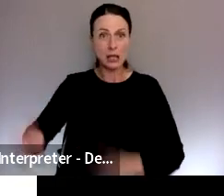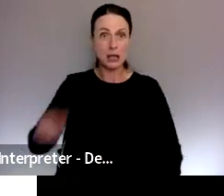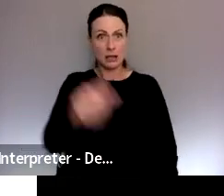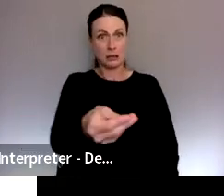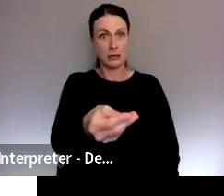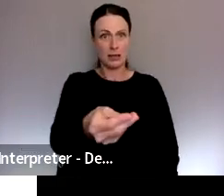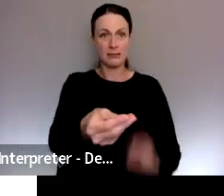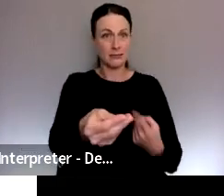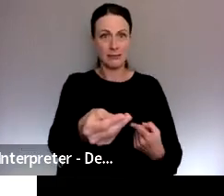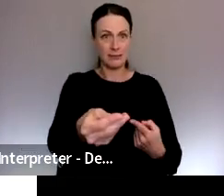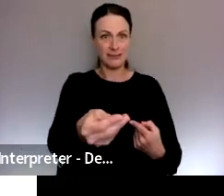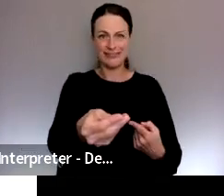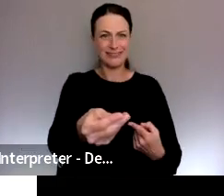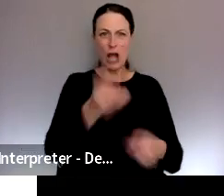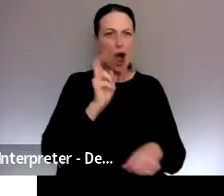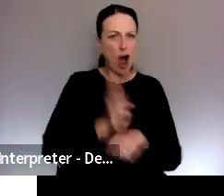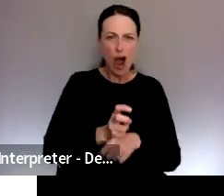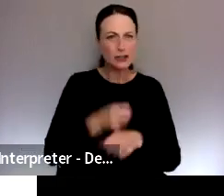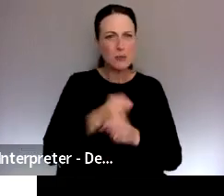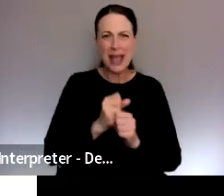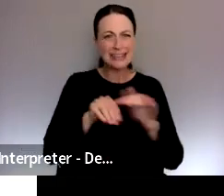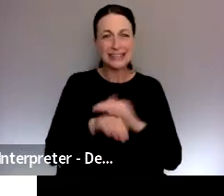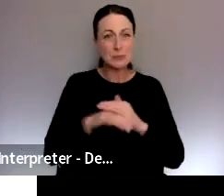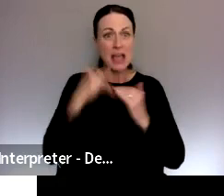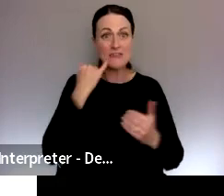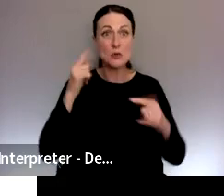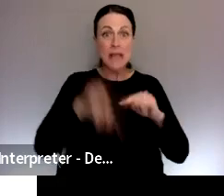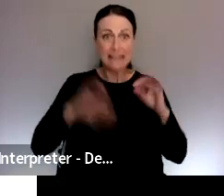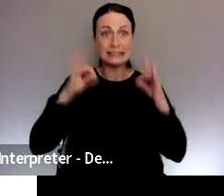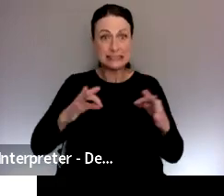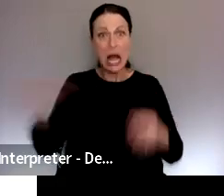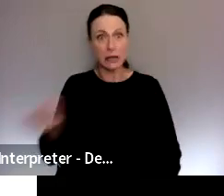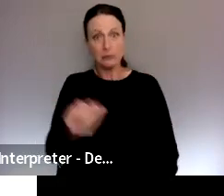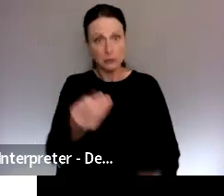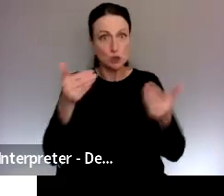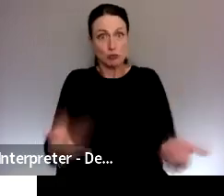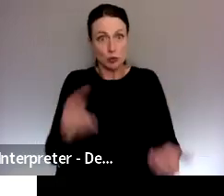it's difficult to make the accessibility change actually happen.